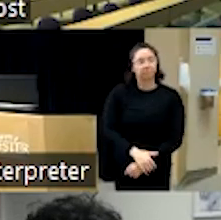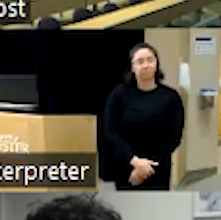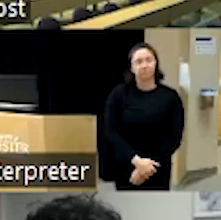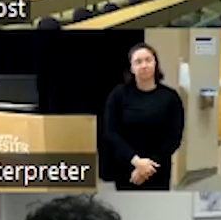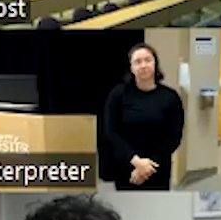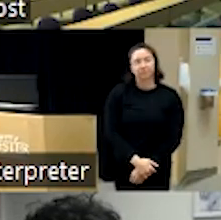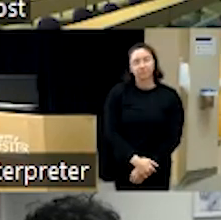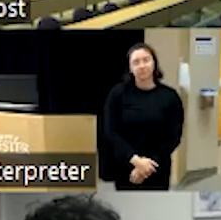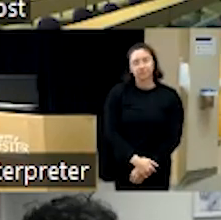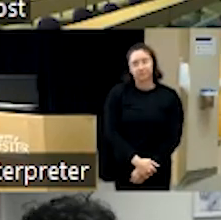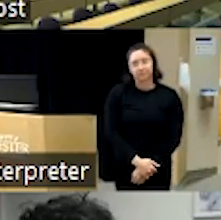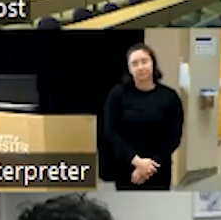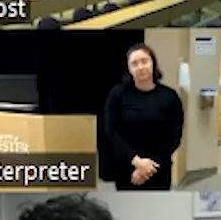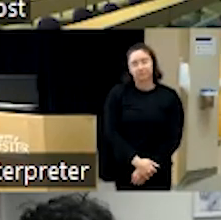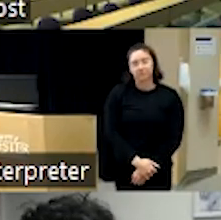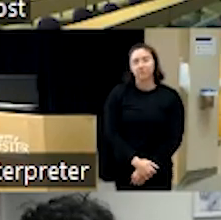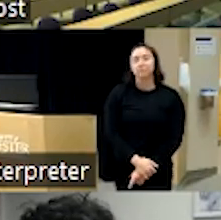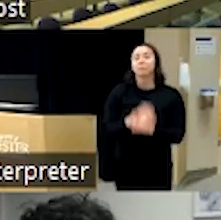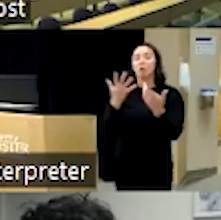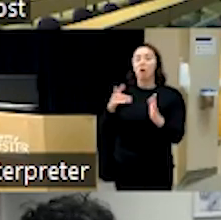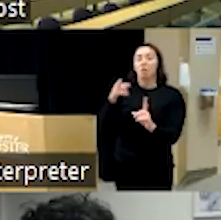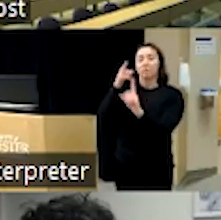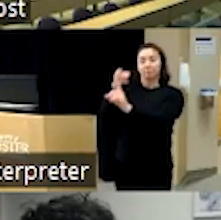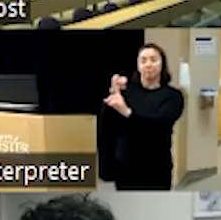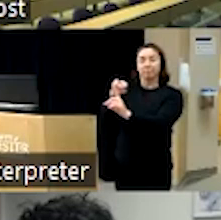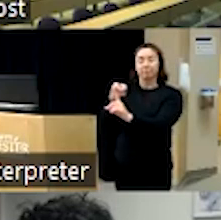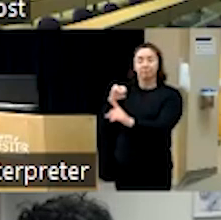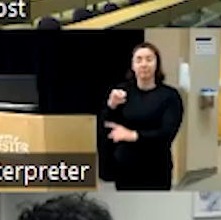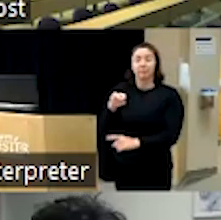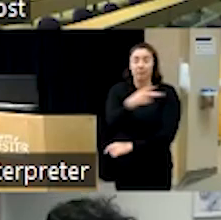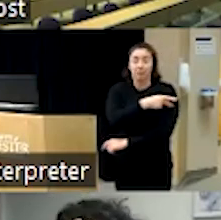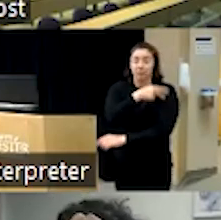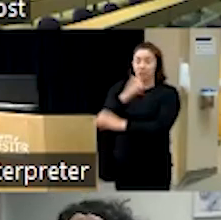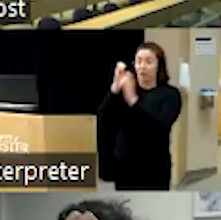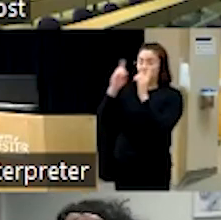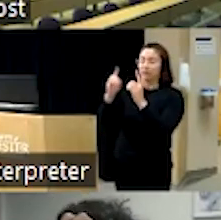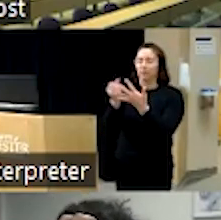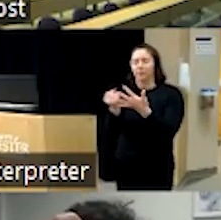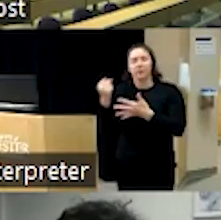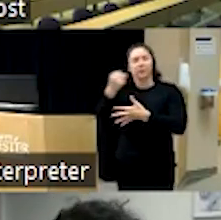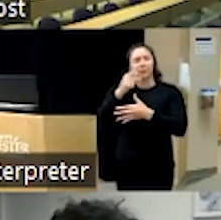um so I pointed this out up here so I think education is always part of it so we explain